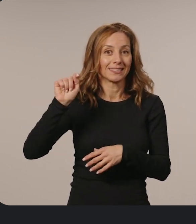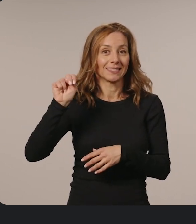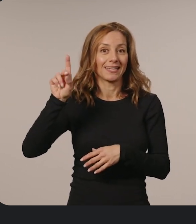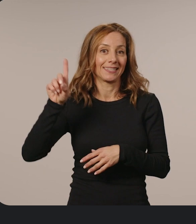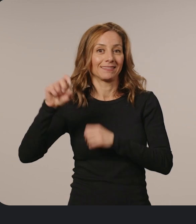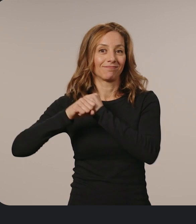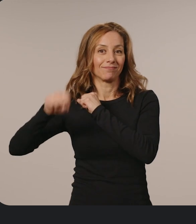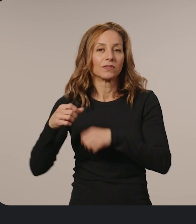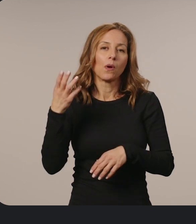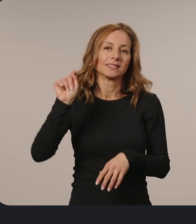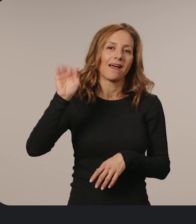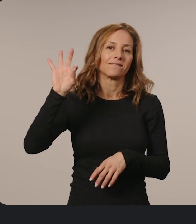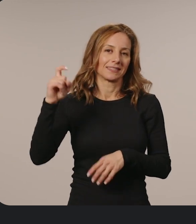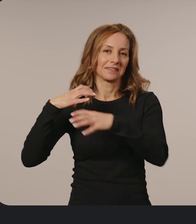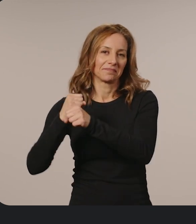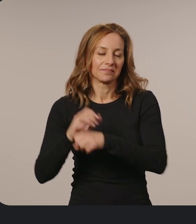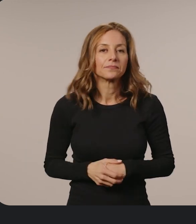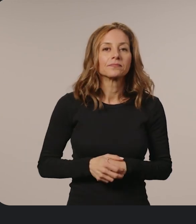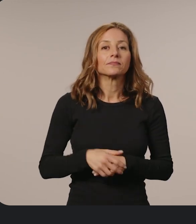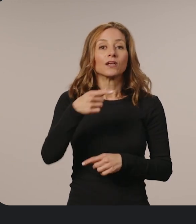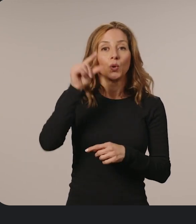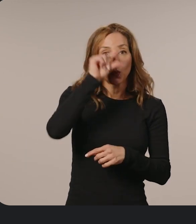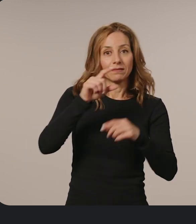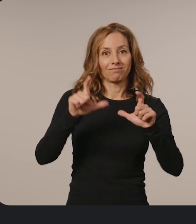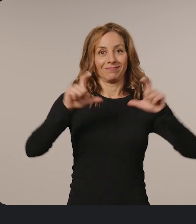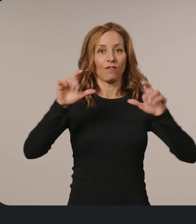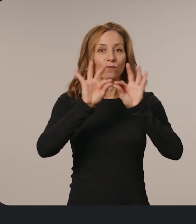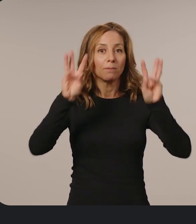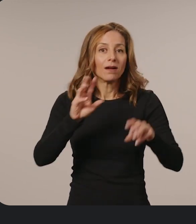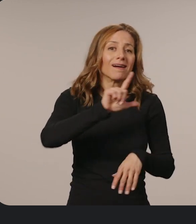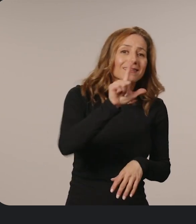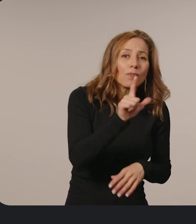or TFX for short. It's a Google-scale frameworks of libraries and components